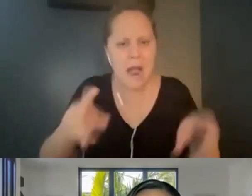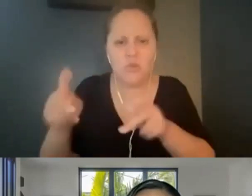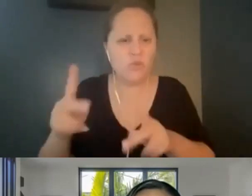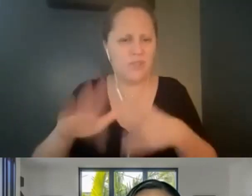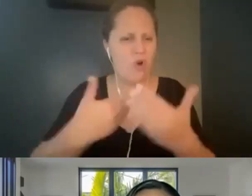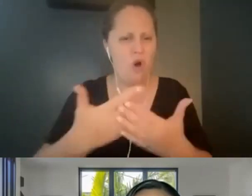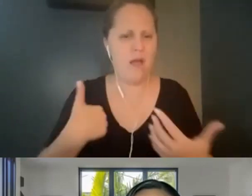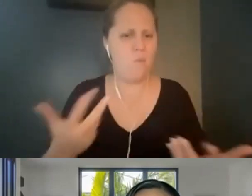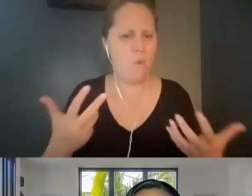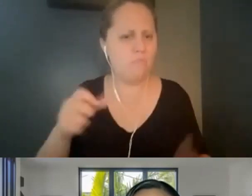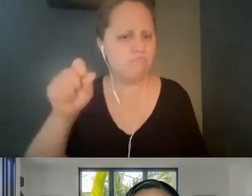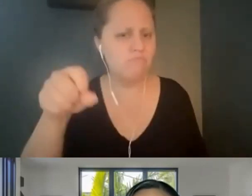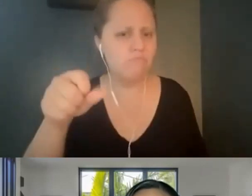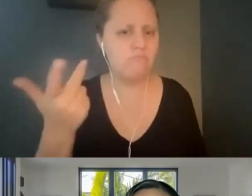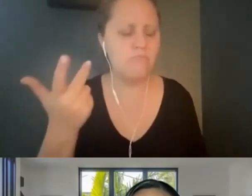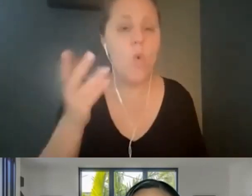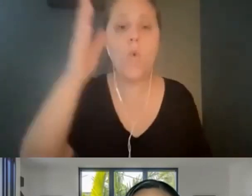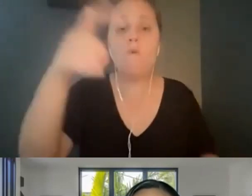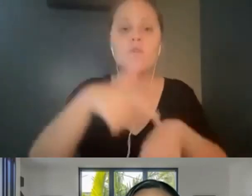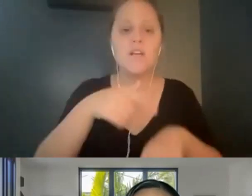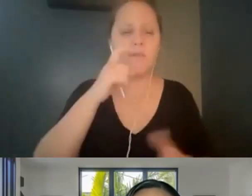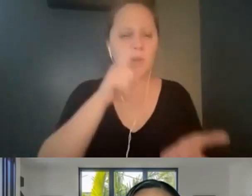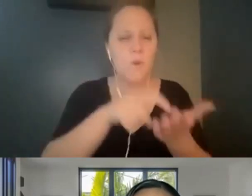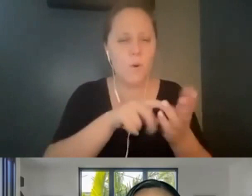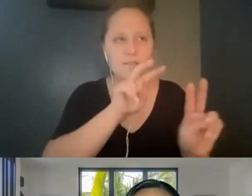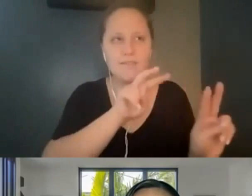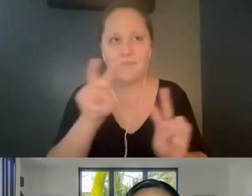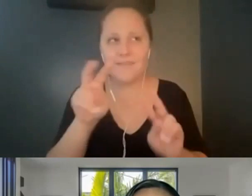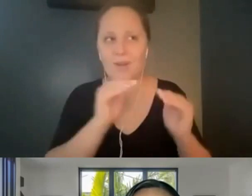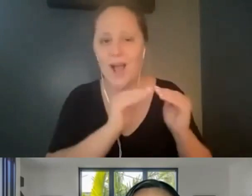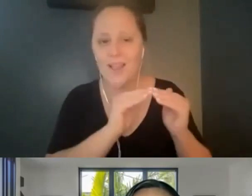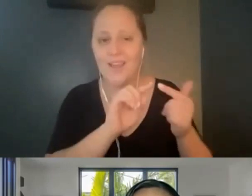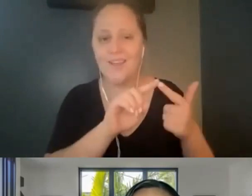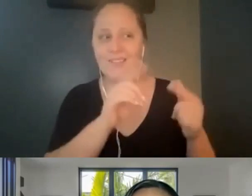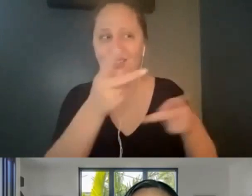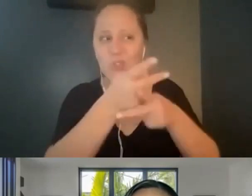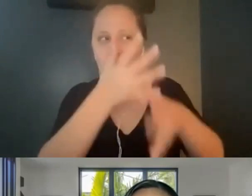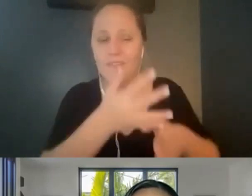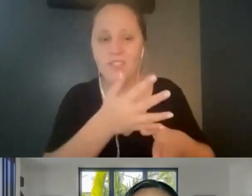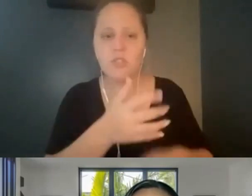you start to observe in your colleagues and your supervisors, that they no longer see the disability.